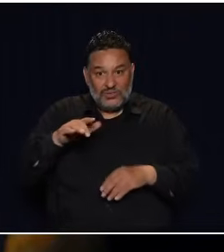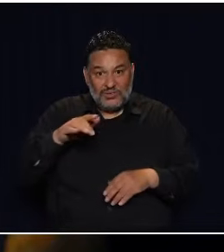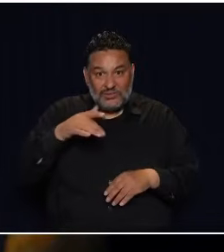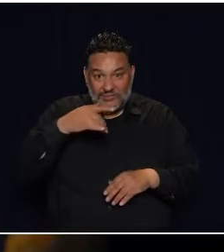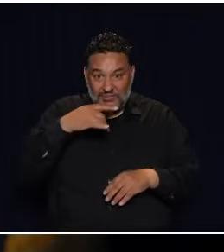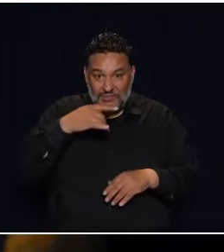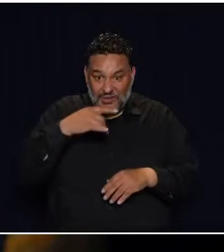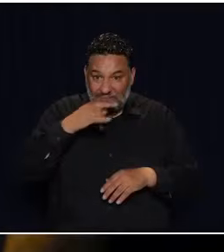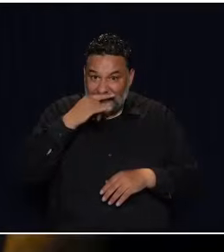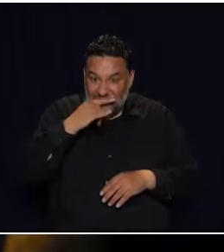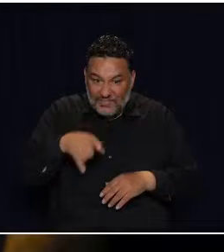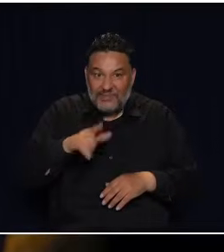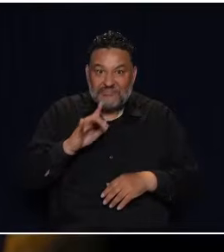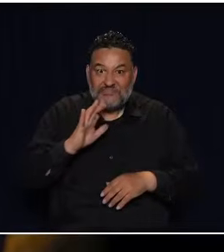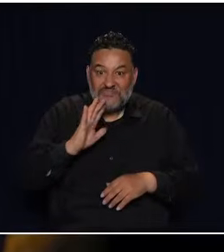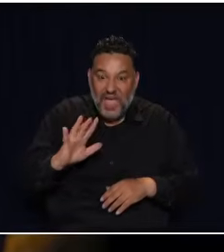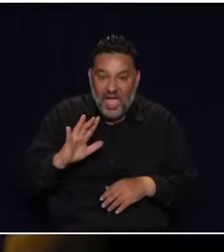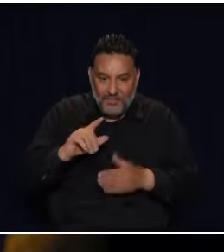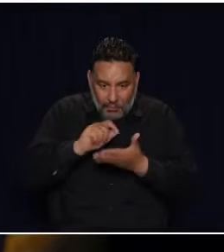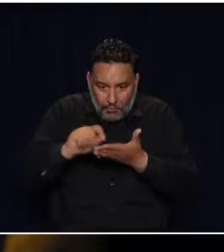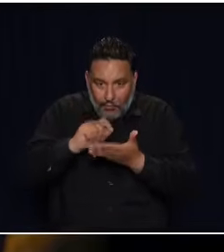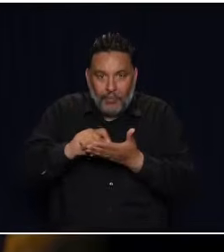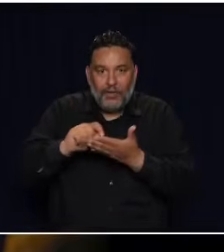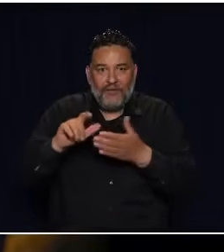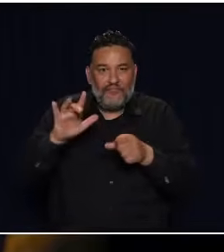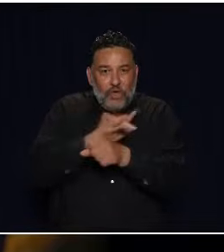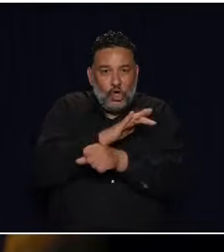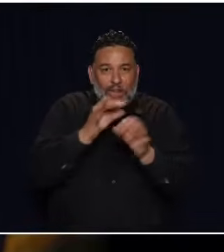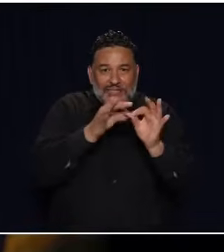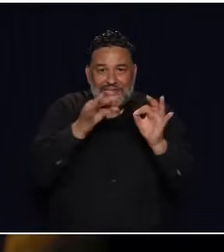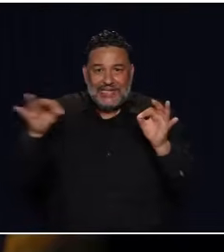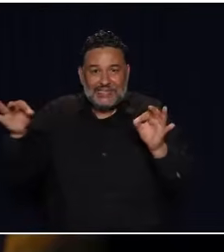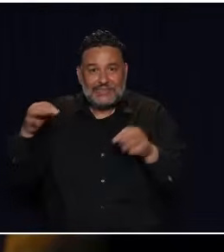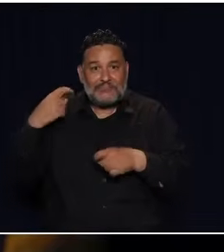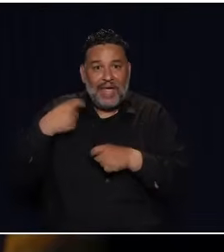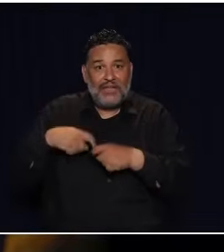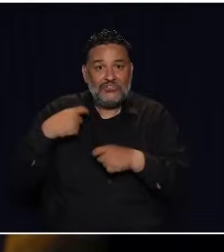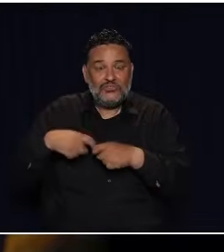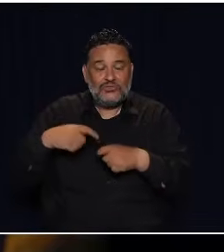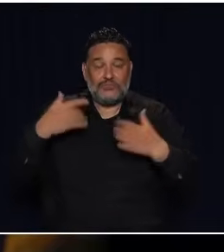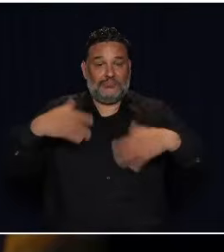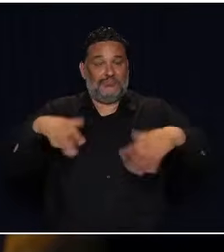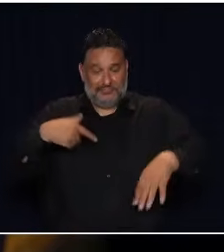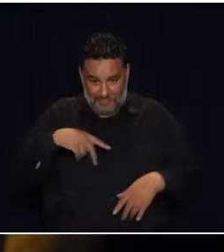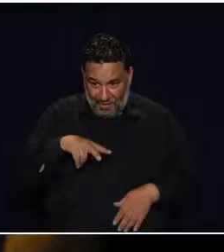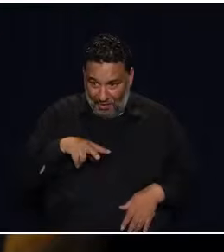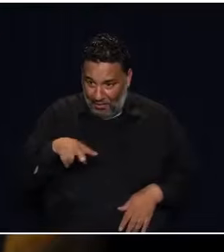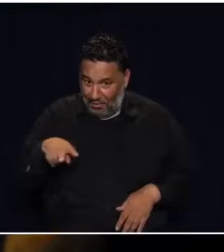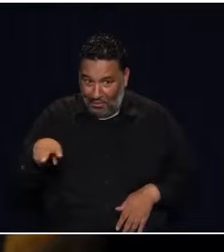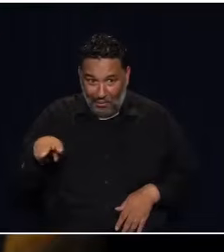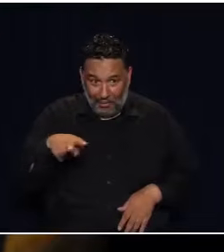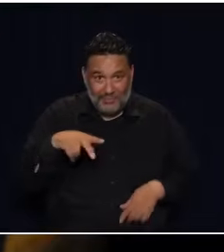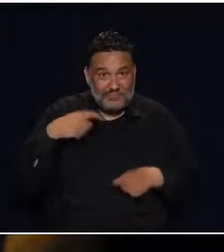KINDERGARTEN CHILDREN WHO ARE WRITING FULL ON SENTENCES IN SPANISH. CHILDREN.